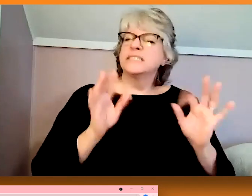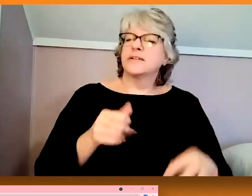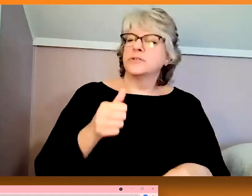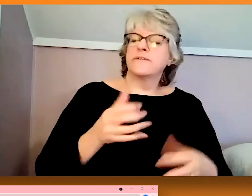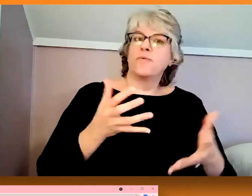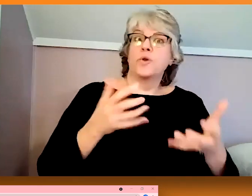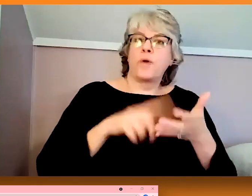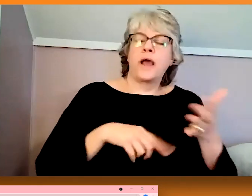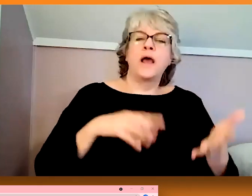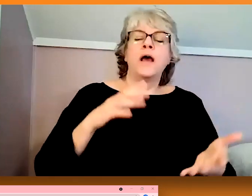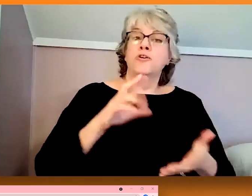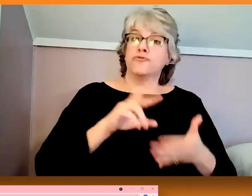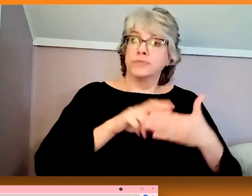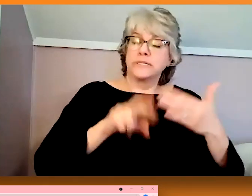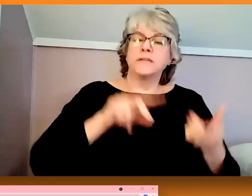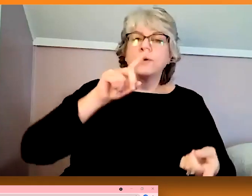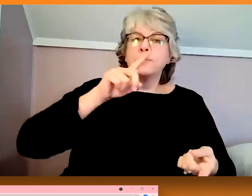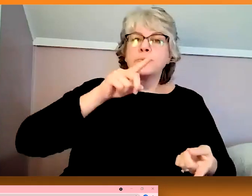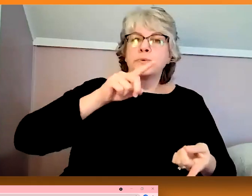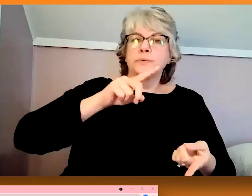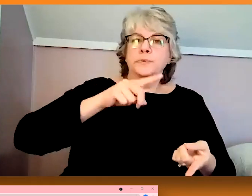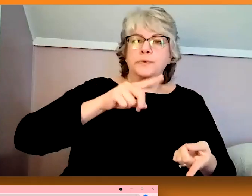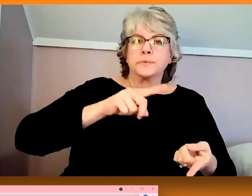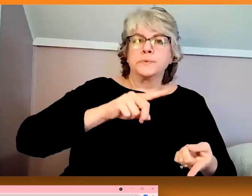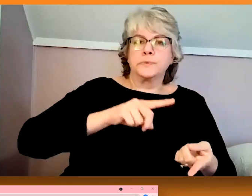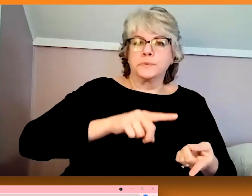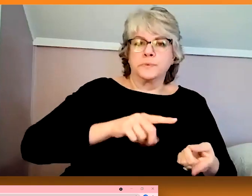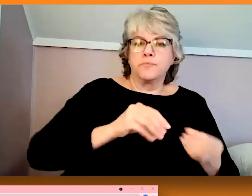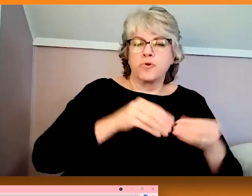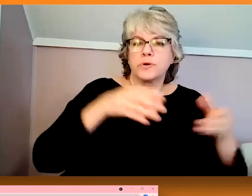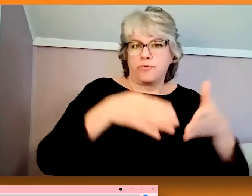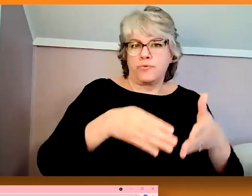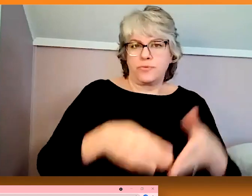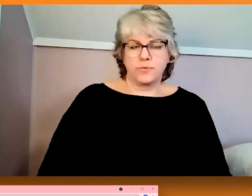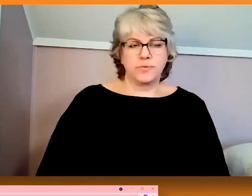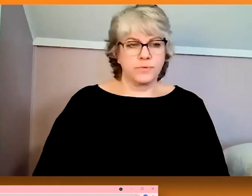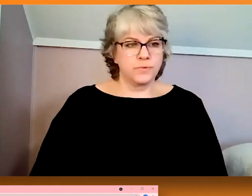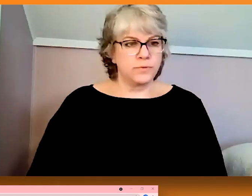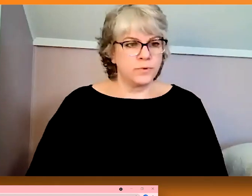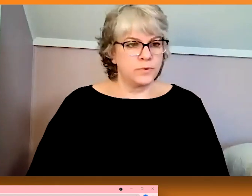and it just keeps dropping your results. So when you're doing your search,